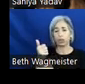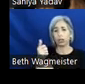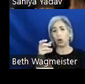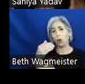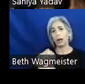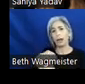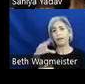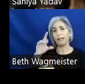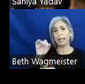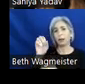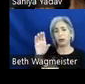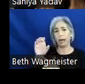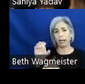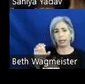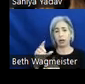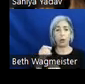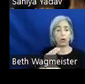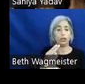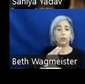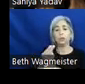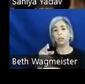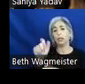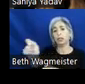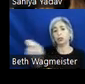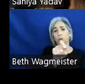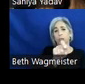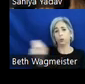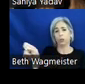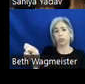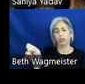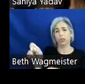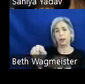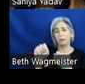someone who uses a switch to navigate their interface, you potentially are building for